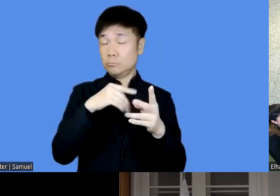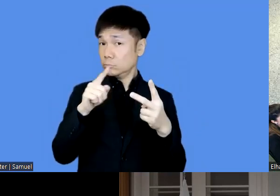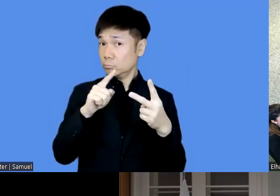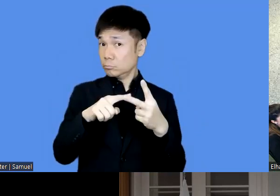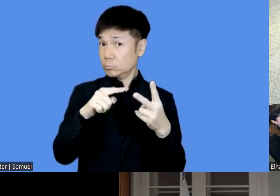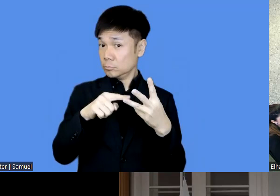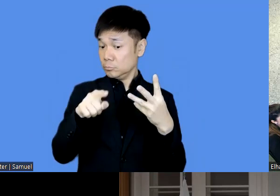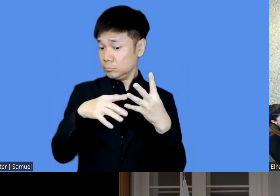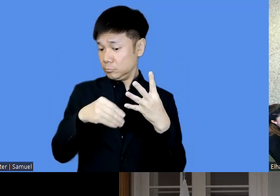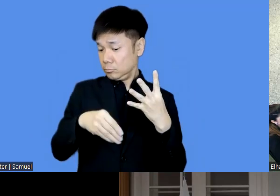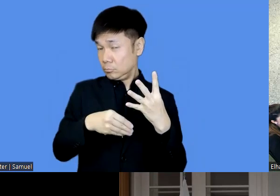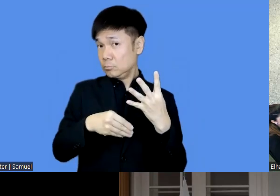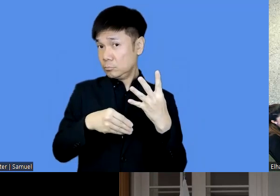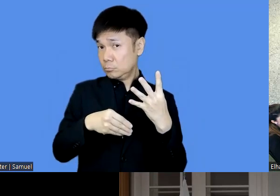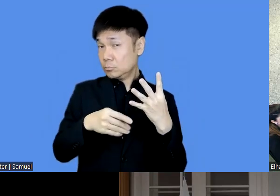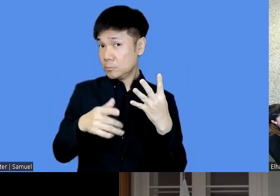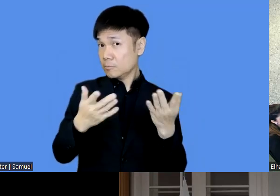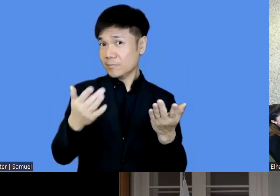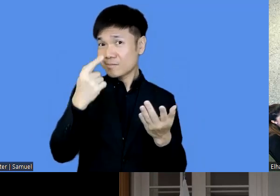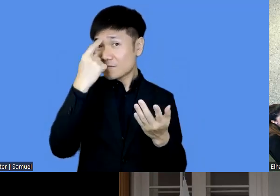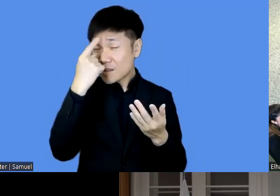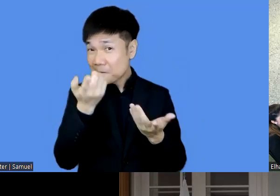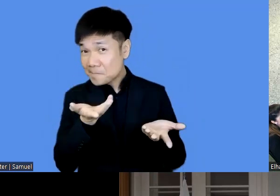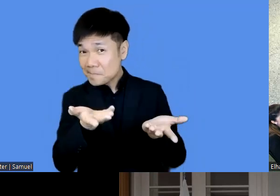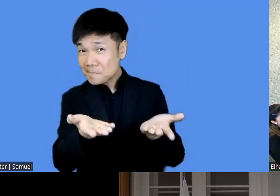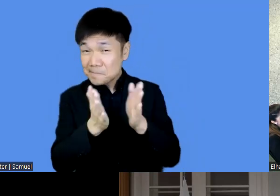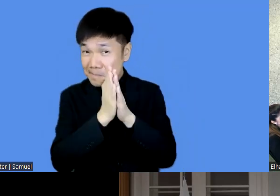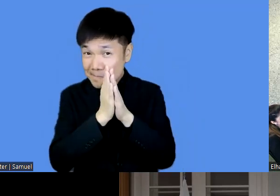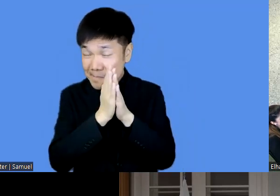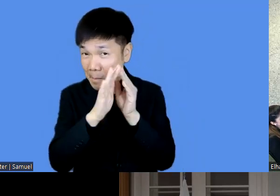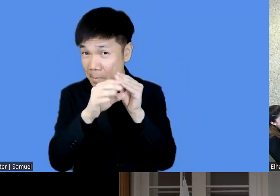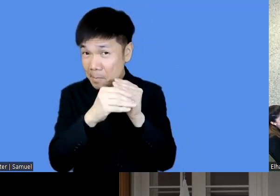I'm throwing it to you on what they will do.